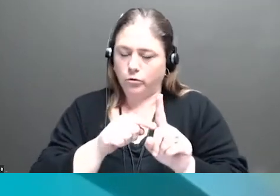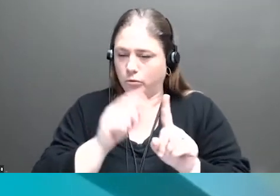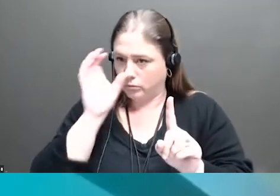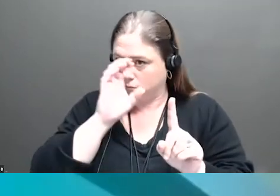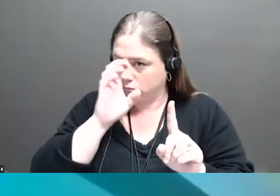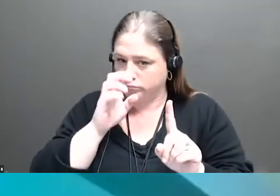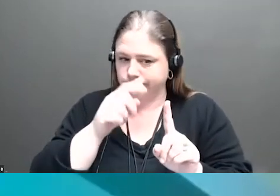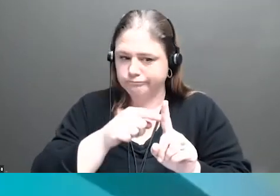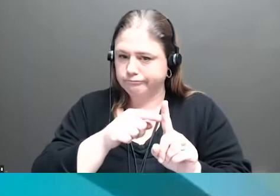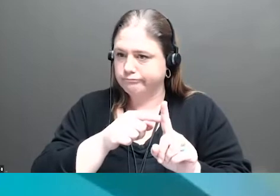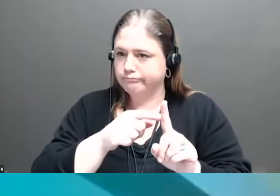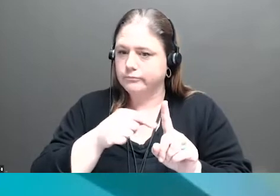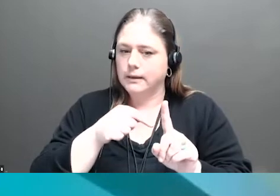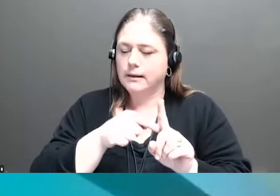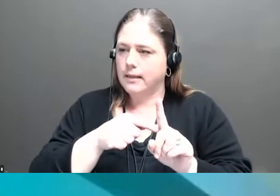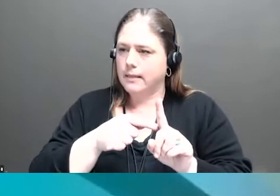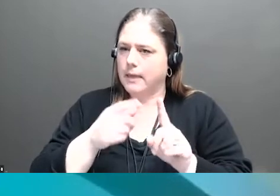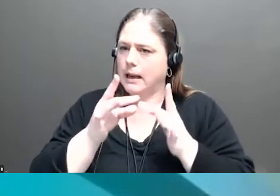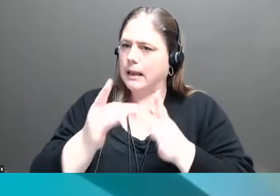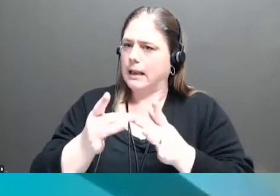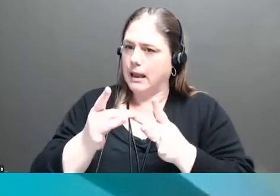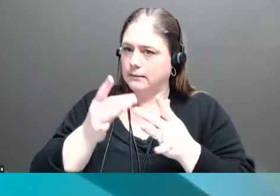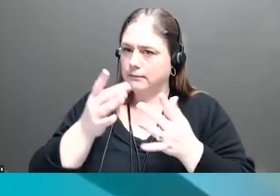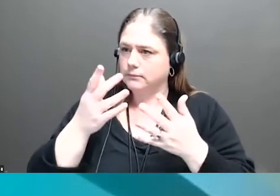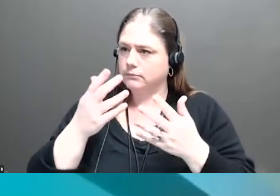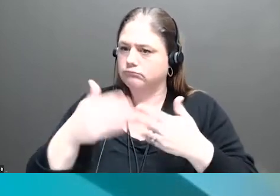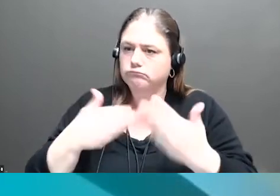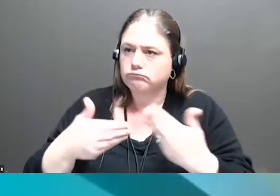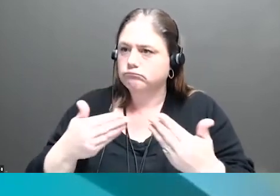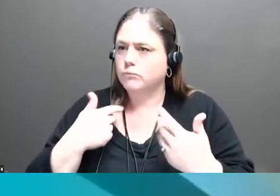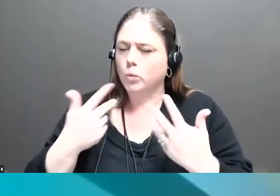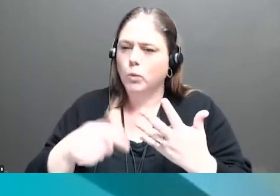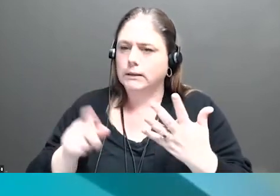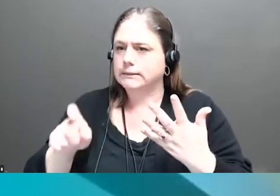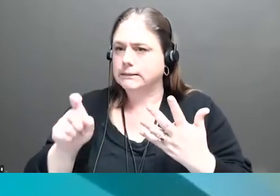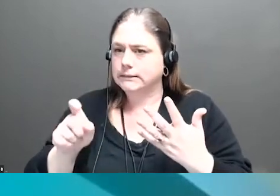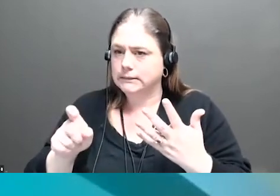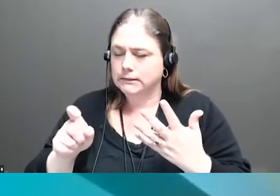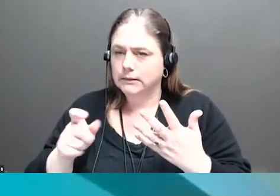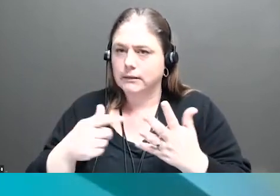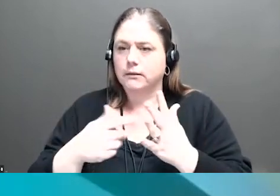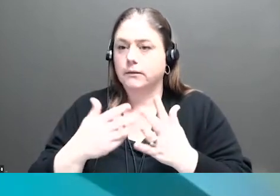how it would take place. Some wanted to approach employment service providers,